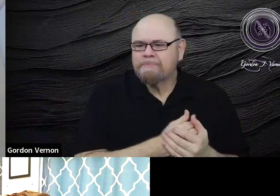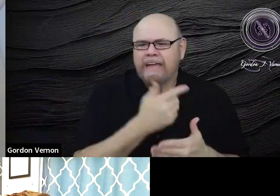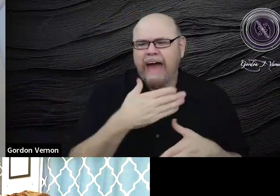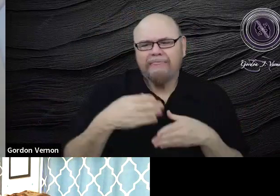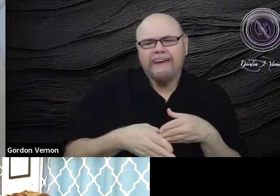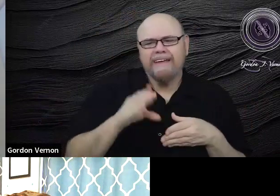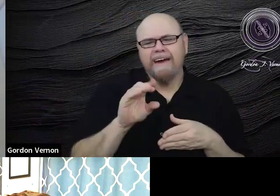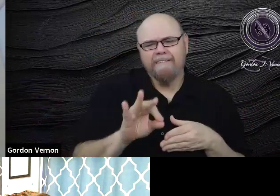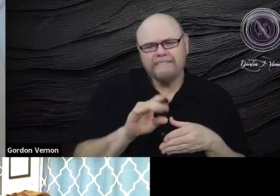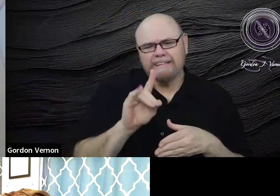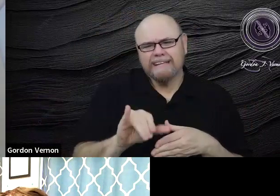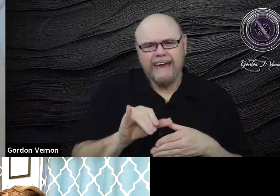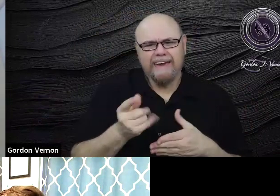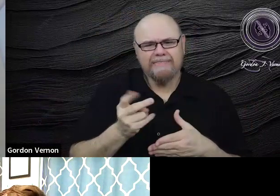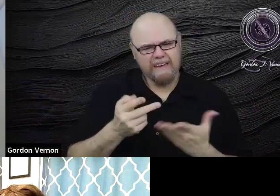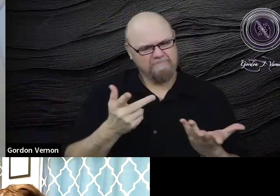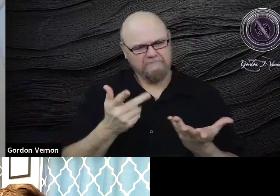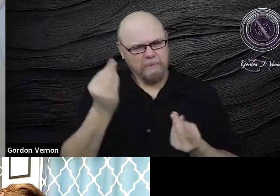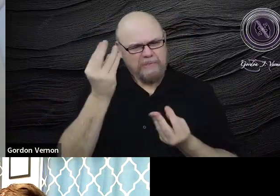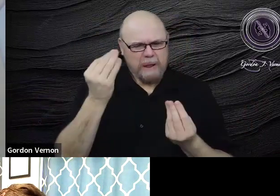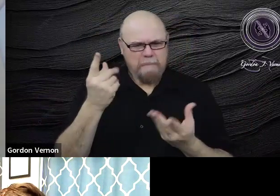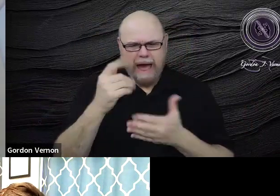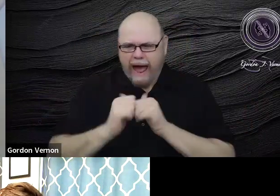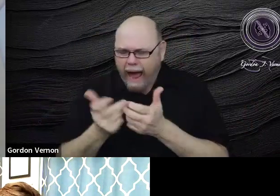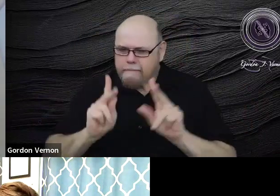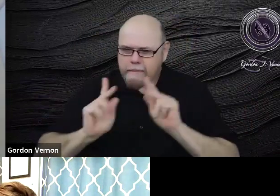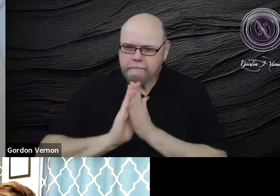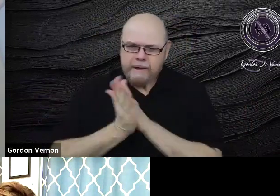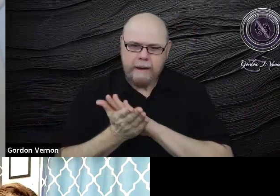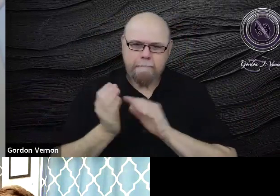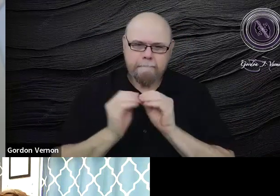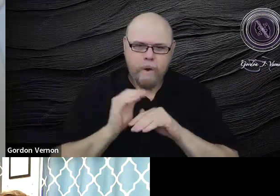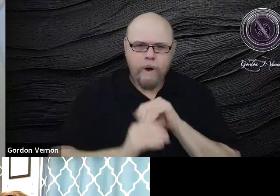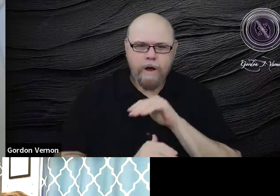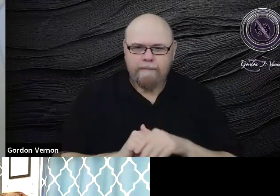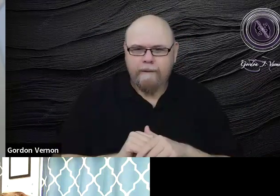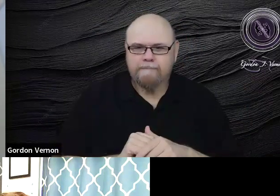So I think we need research in future to understand how these effects, how